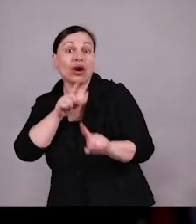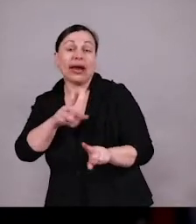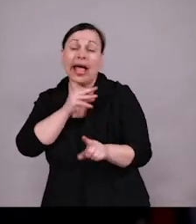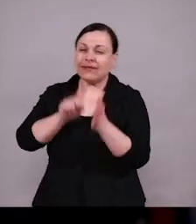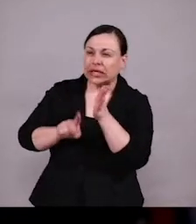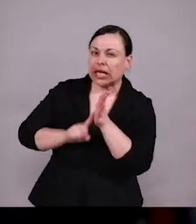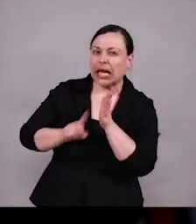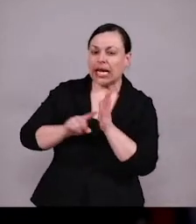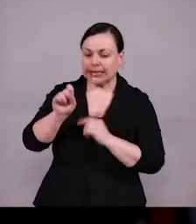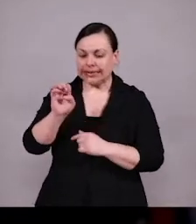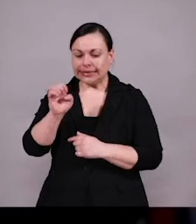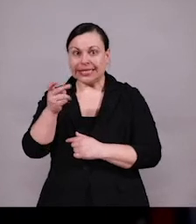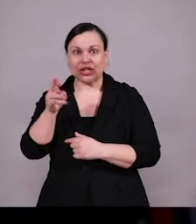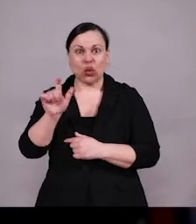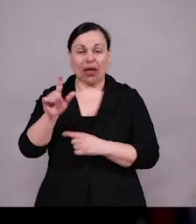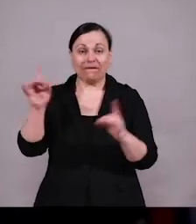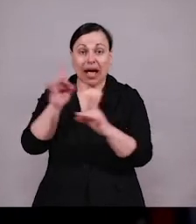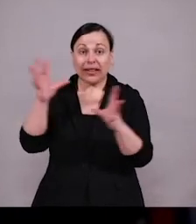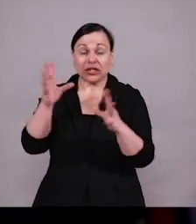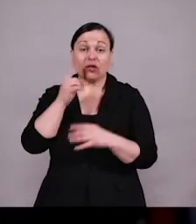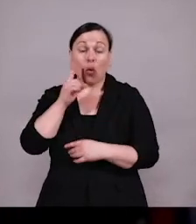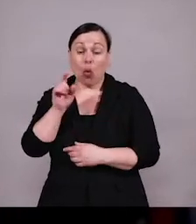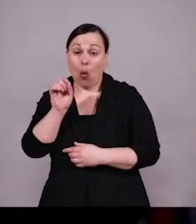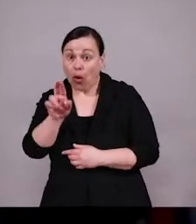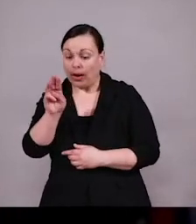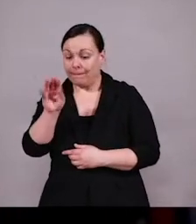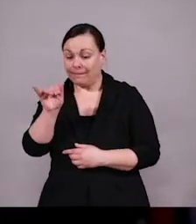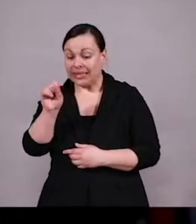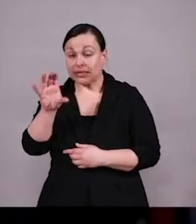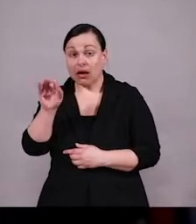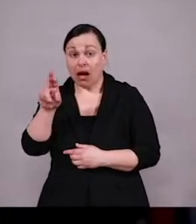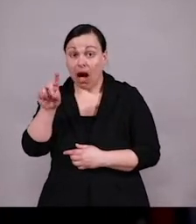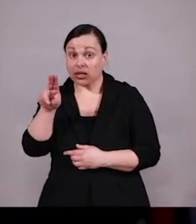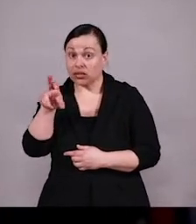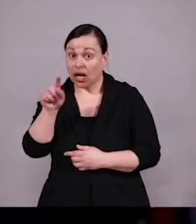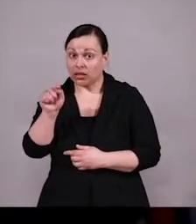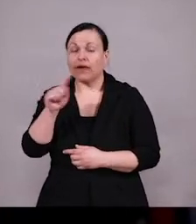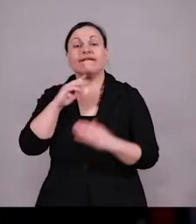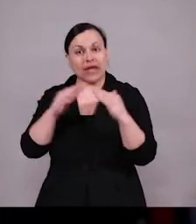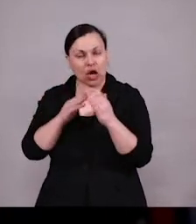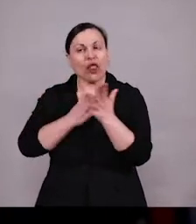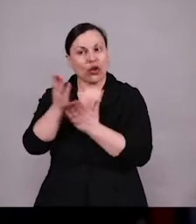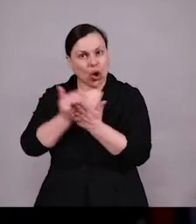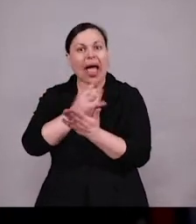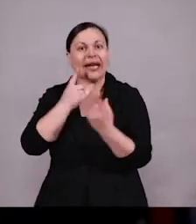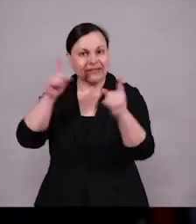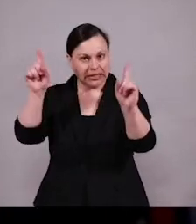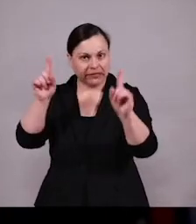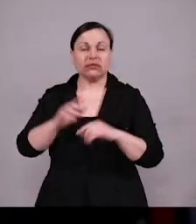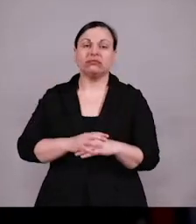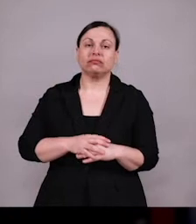sexual violence or misconduct are fair, thorough, and effective. I'm pleased that based on our